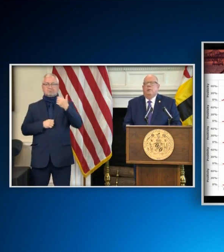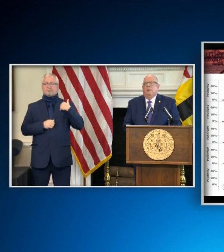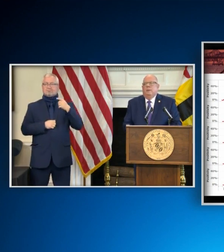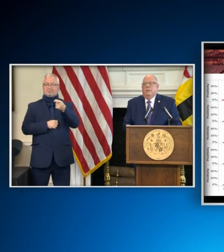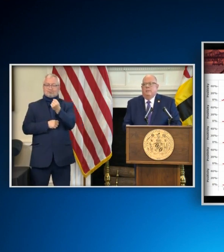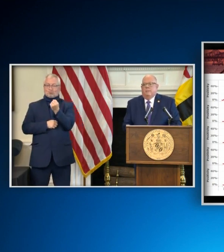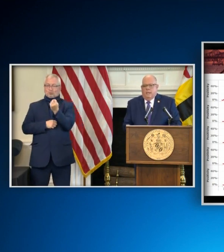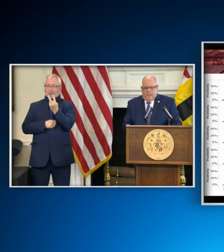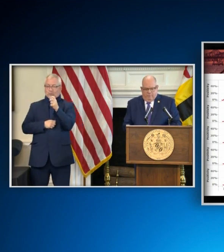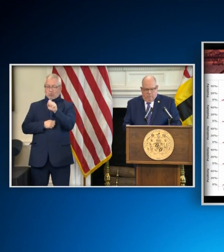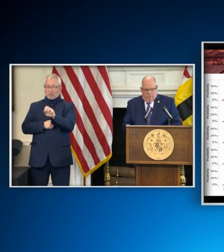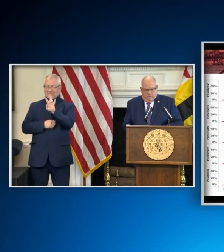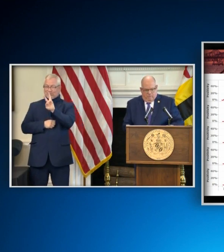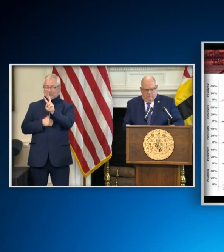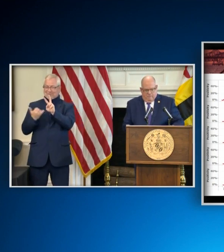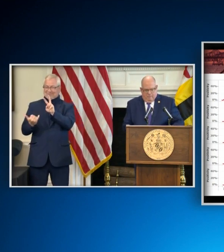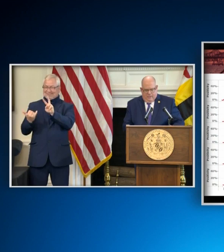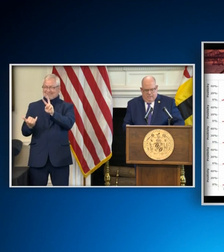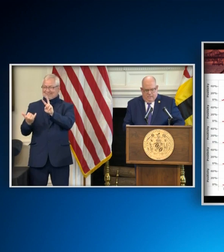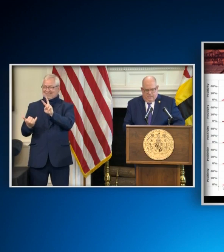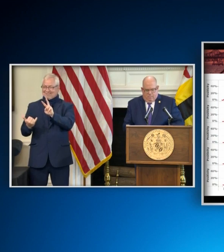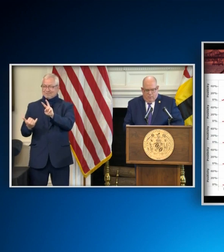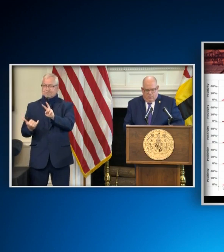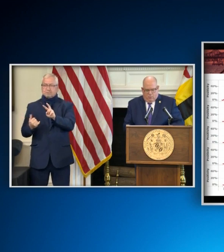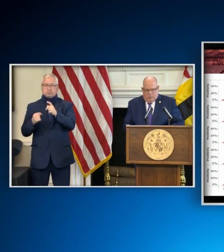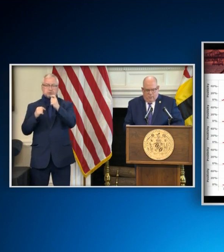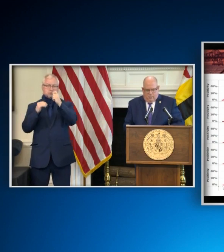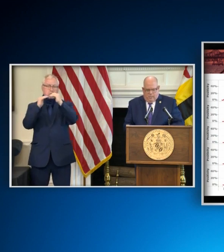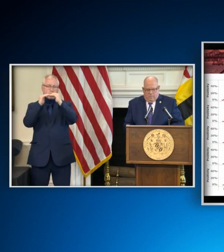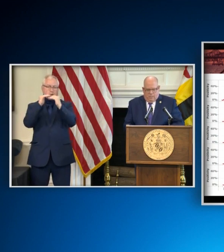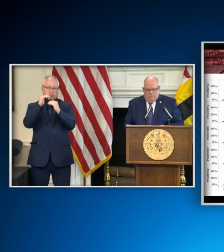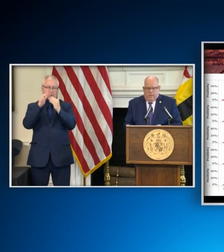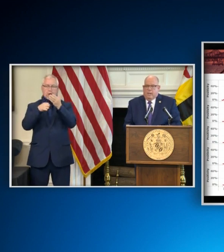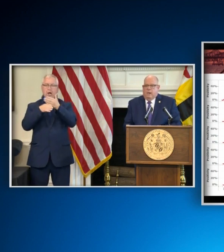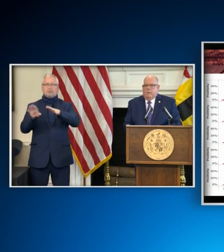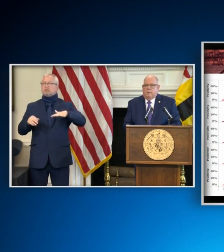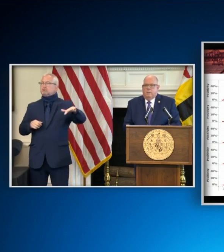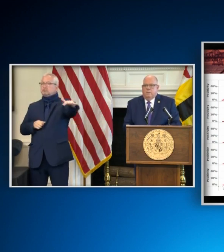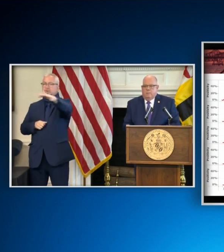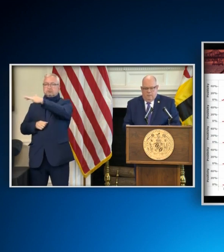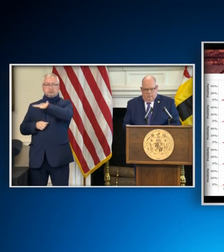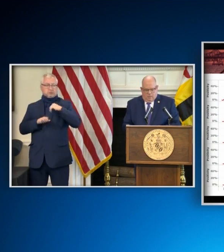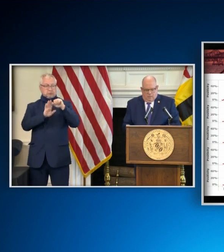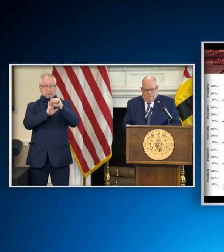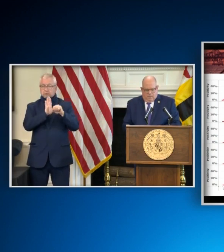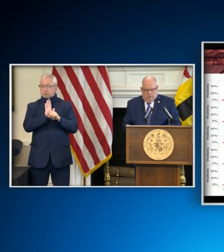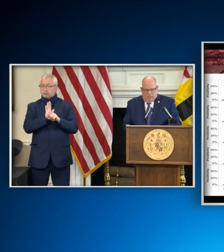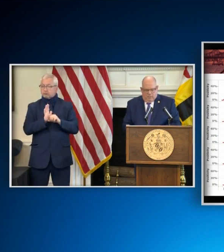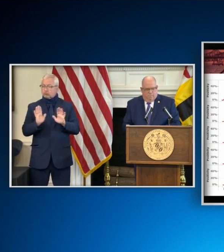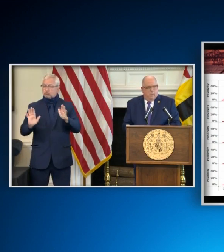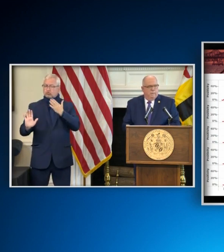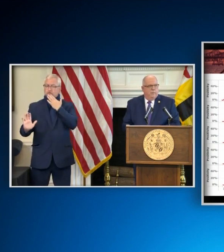BALTIMORE COUNTY AT 12.72% AND BOTH ARE SLIGHTLY BELOW THE STATE AVERAGE.